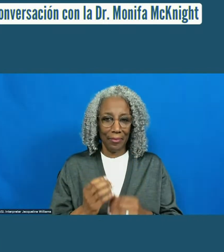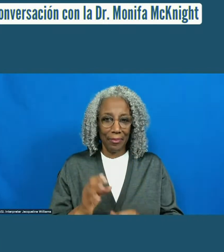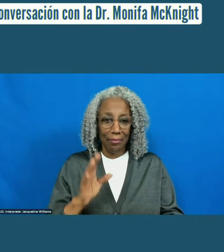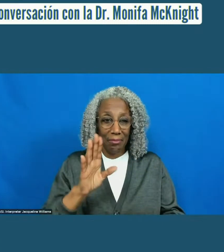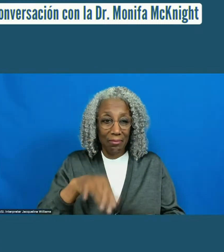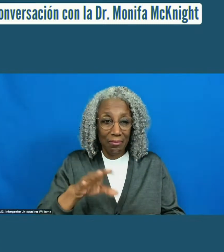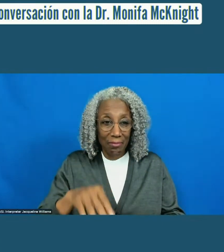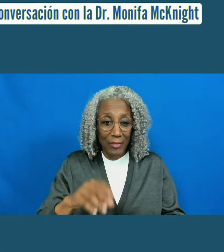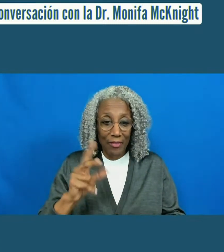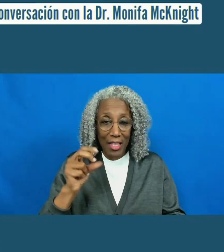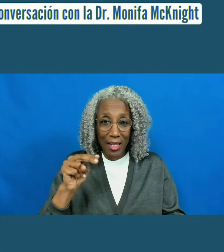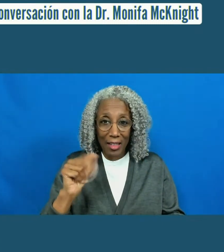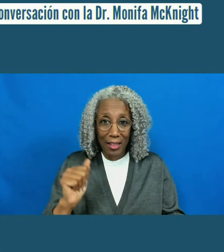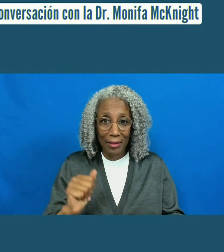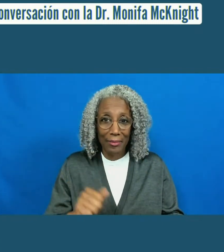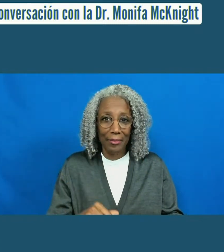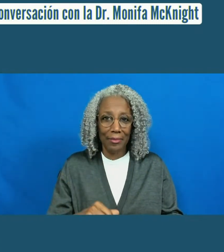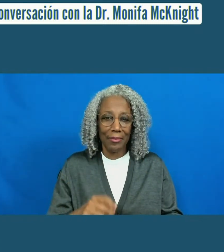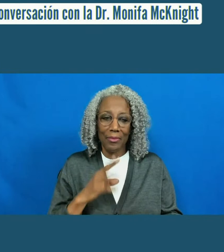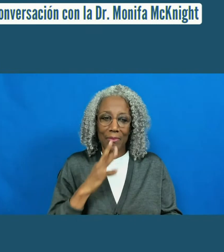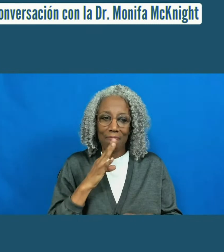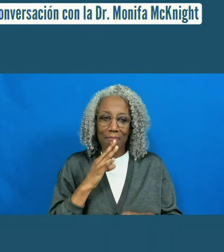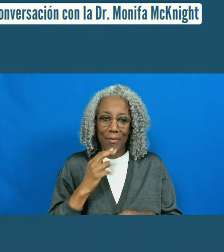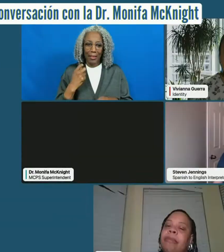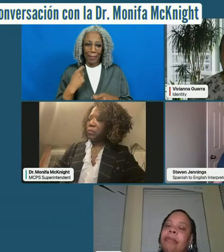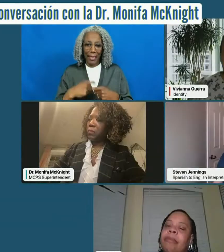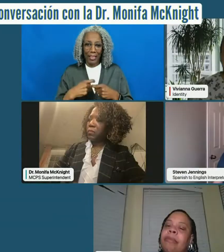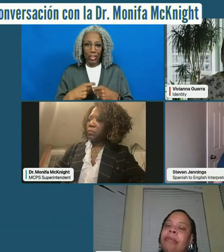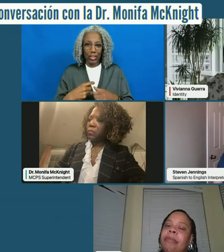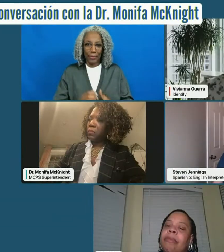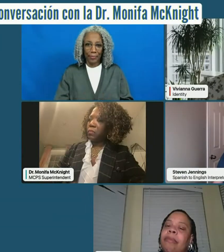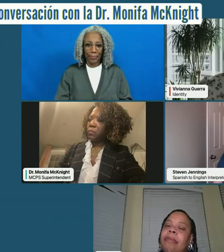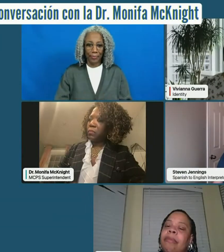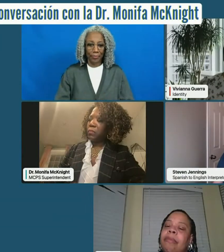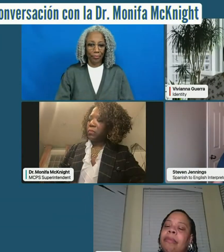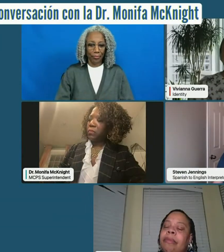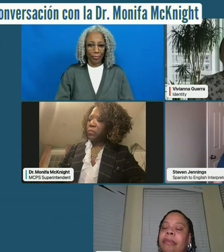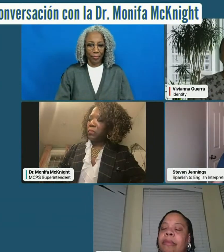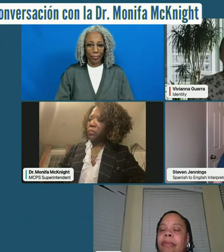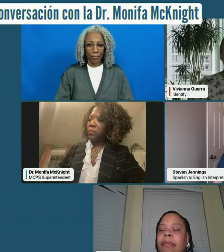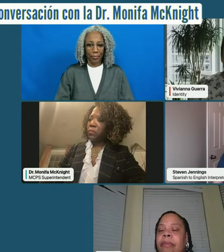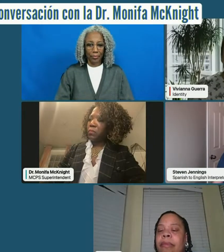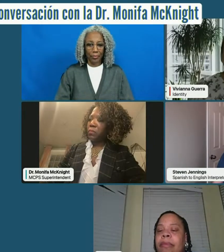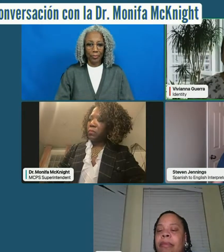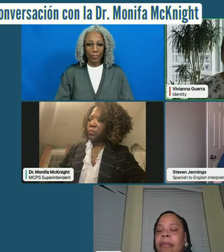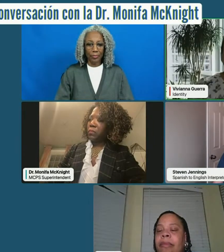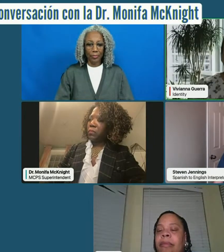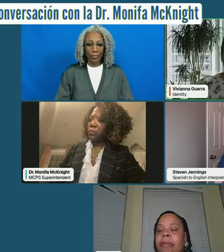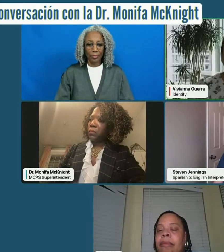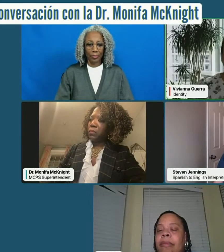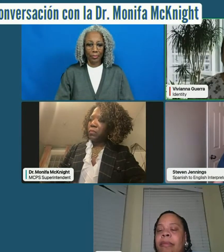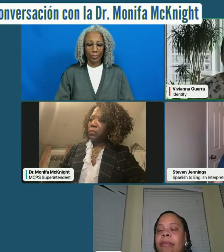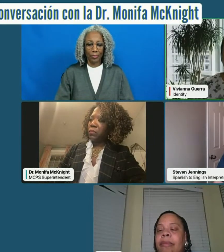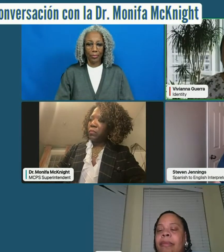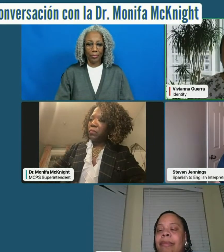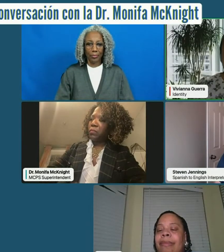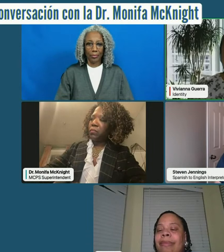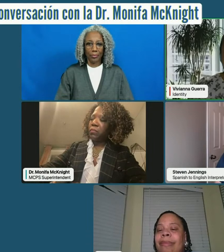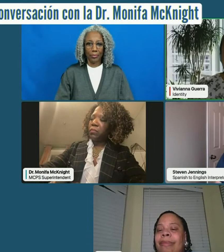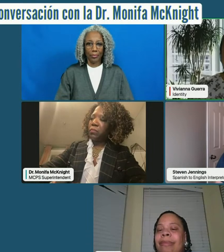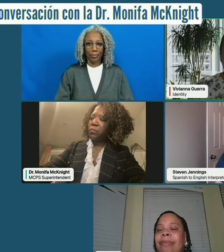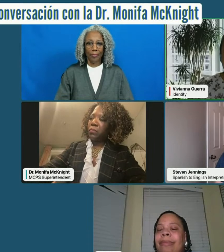embargo tiene sí, A mí me da la